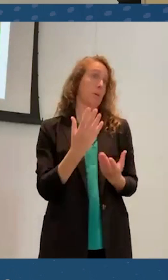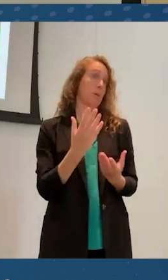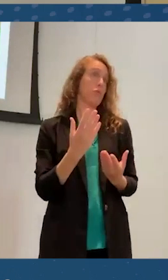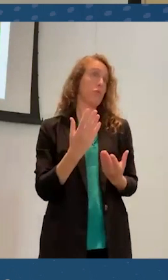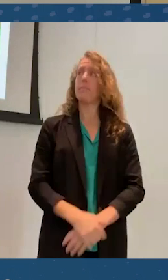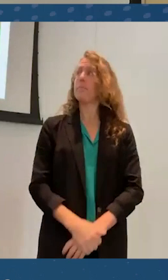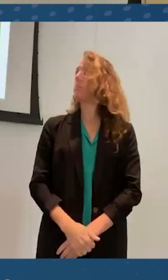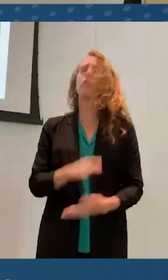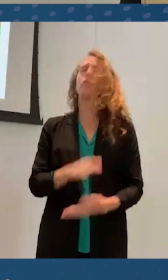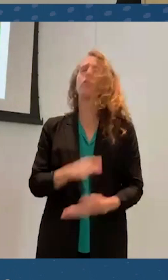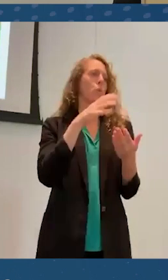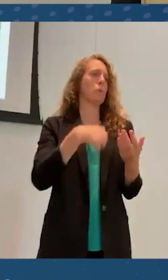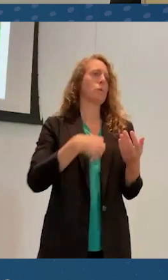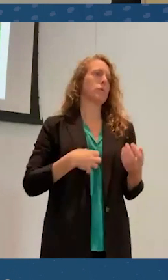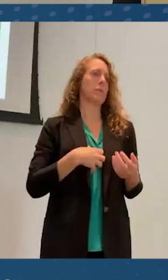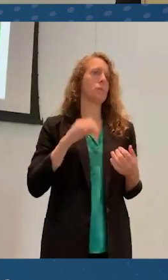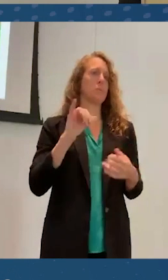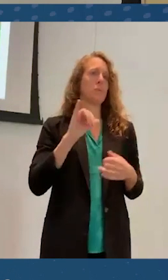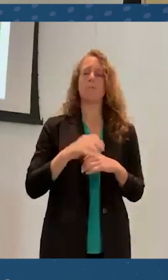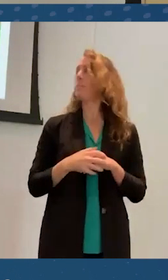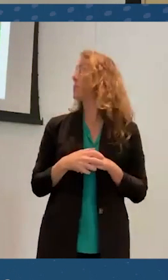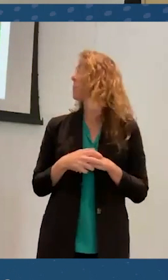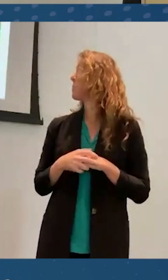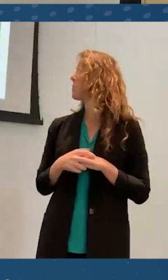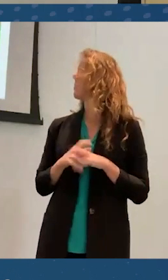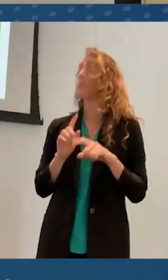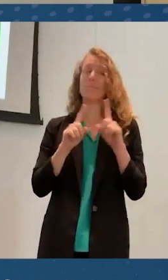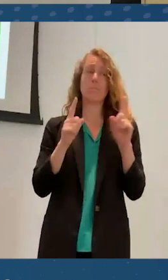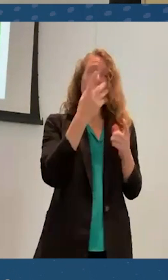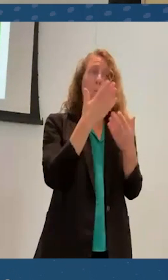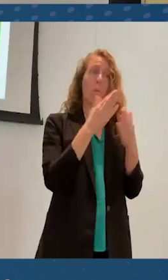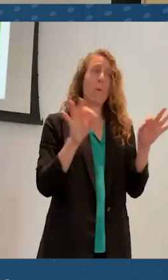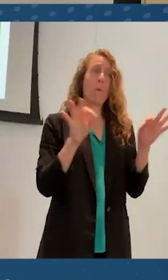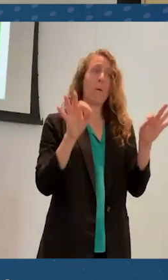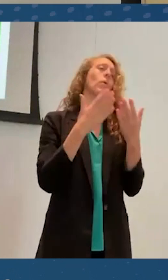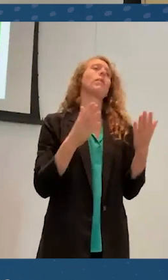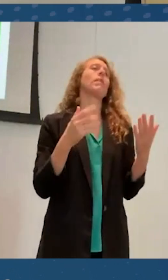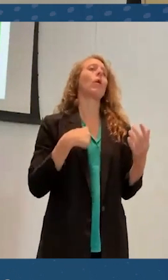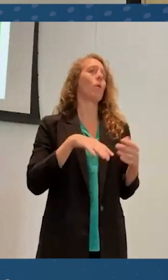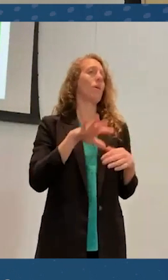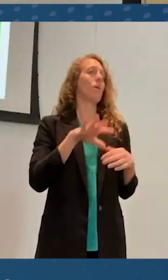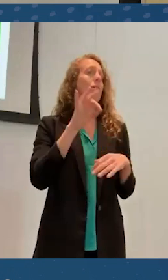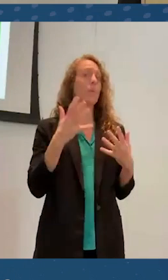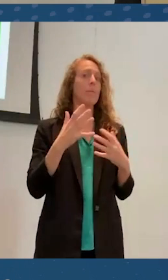There is one notable exception to this that we found though, since motion sickness is often